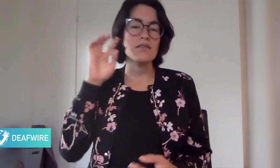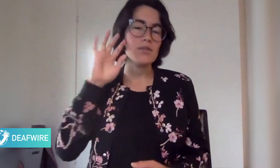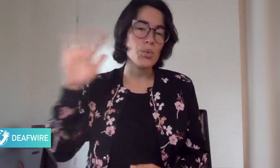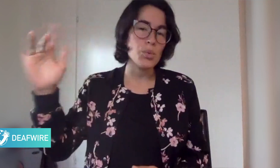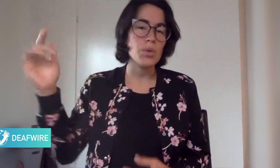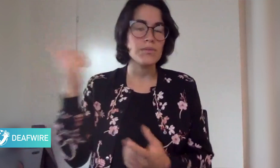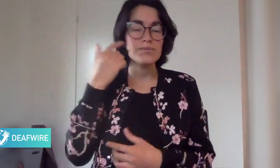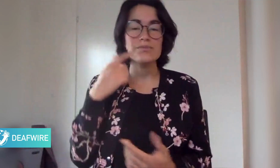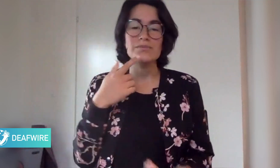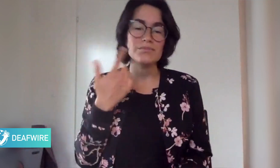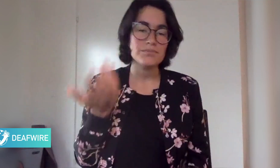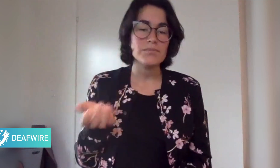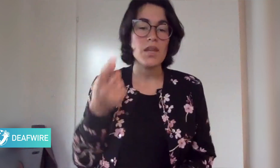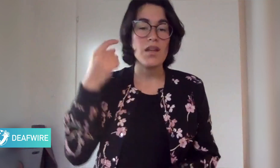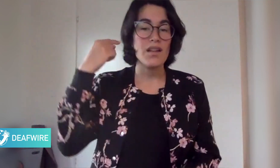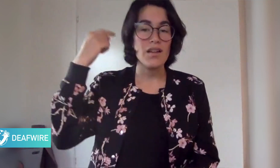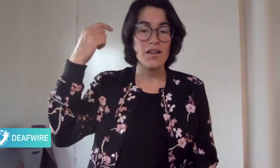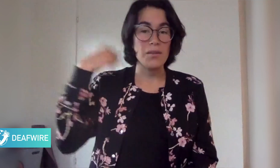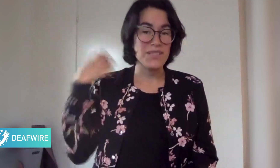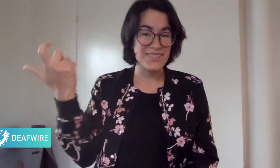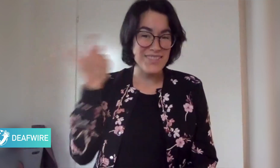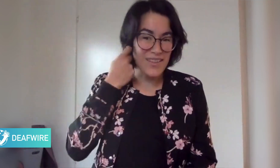then I can finally use my CI.